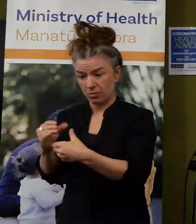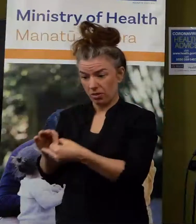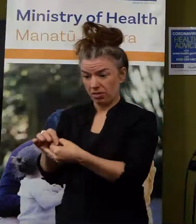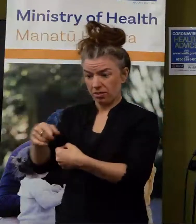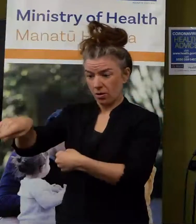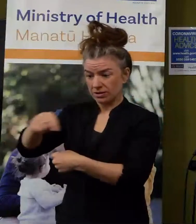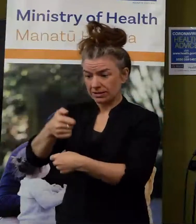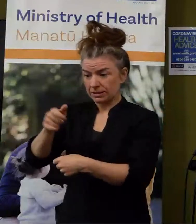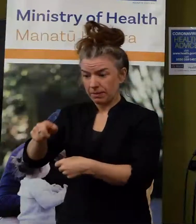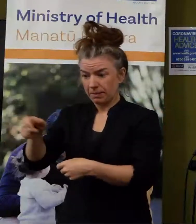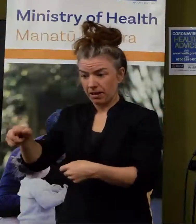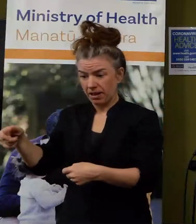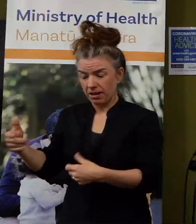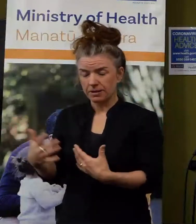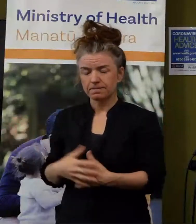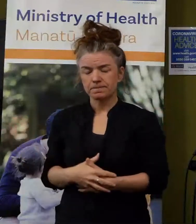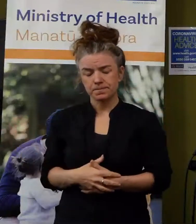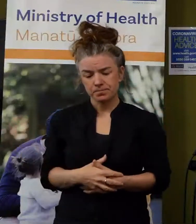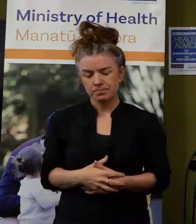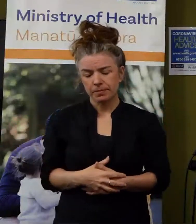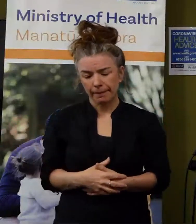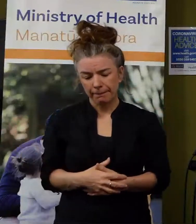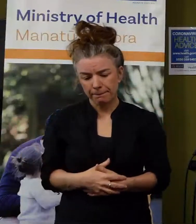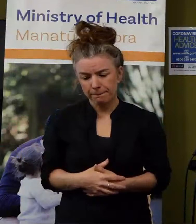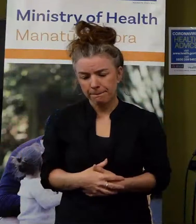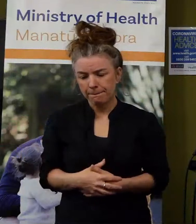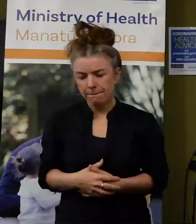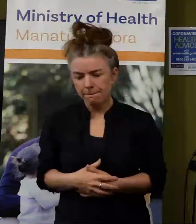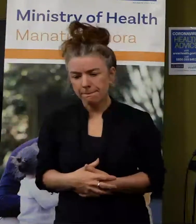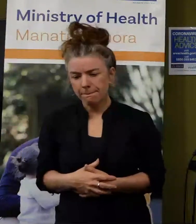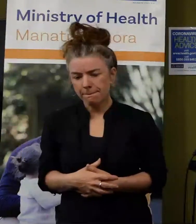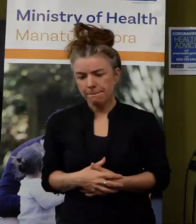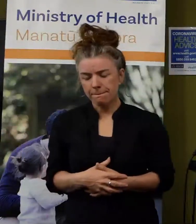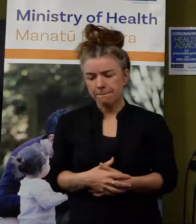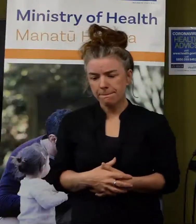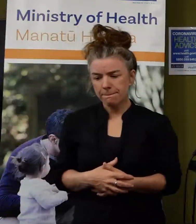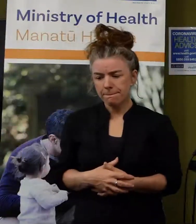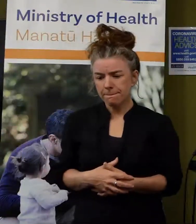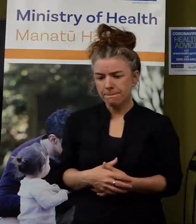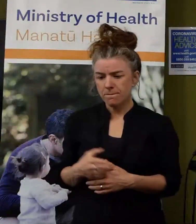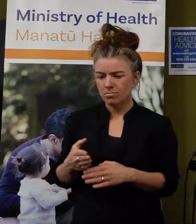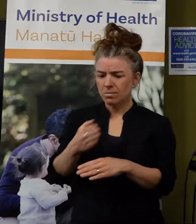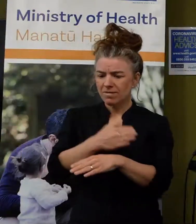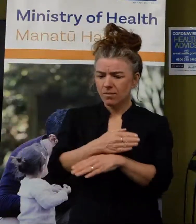Yeah, so the infection control precautions are similar to the ones we had for the Wuhan evacuees.